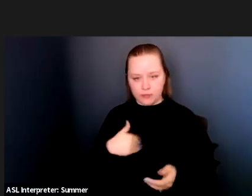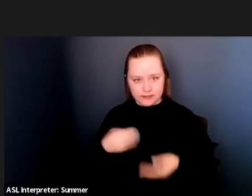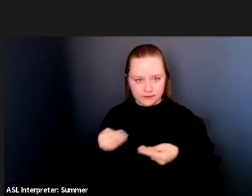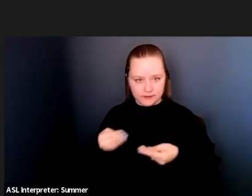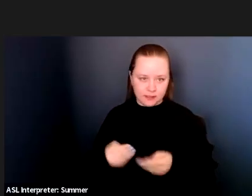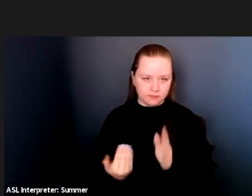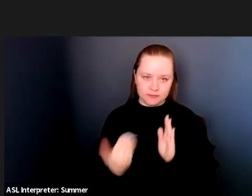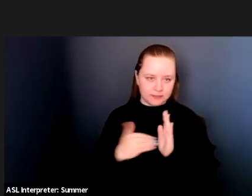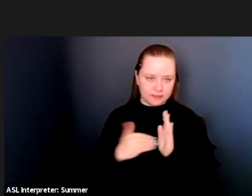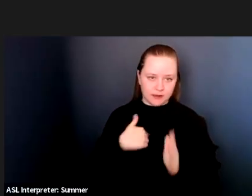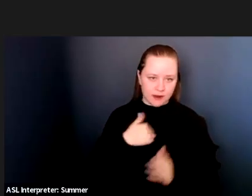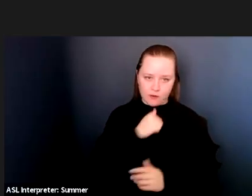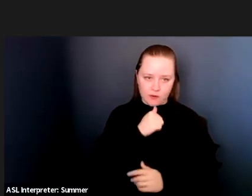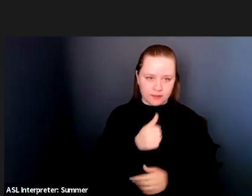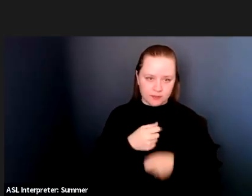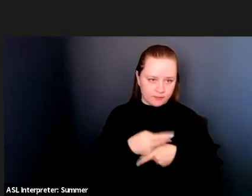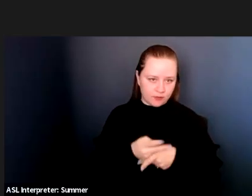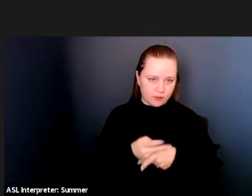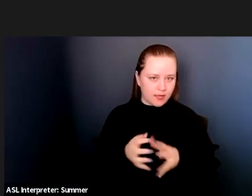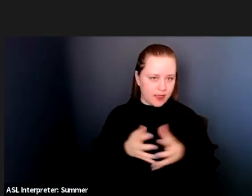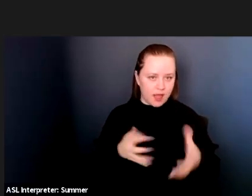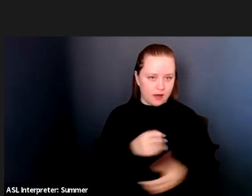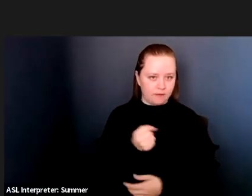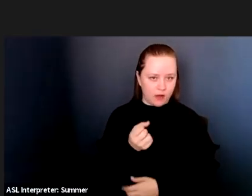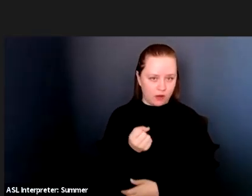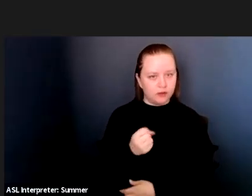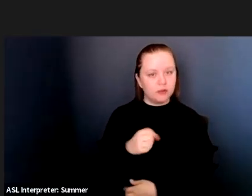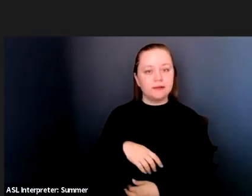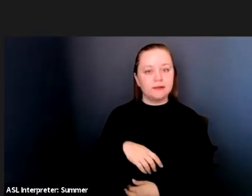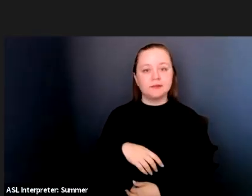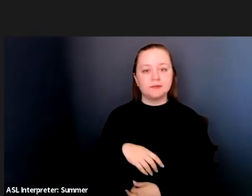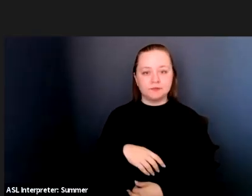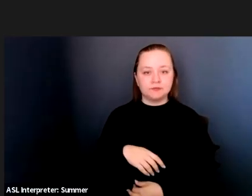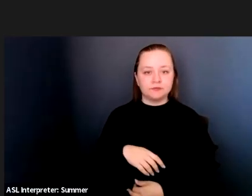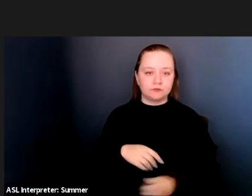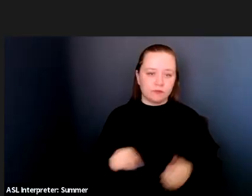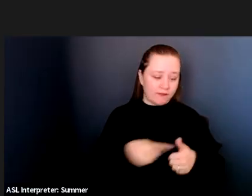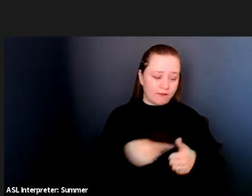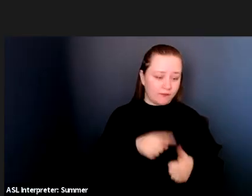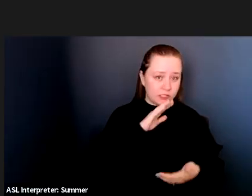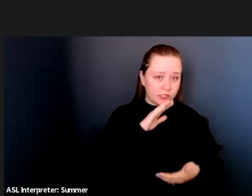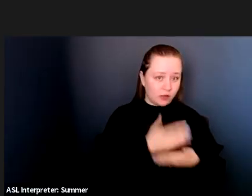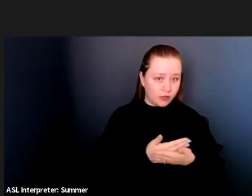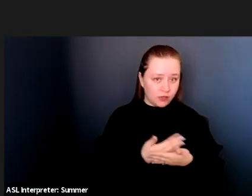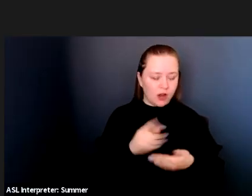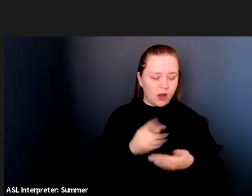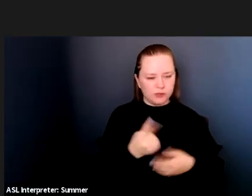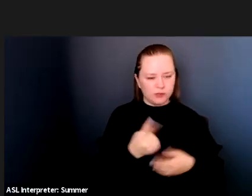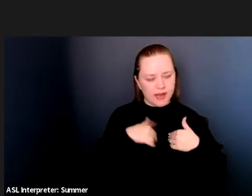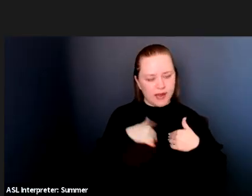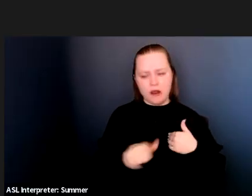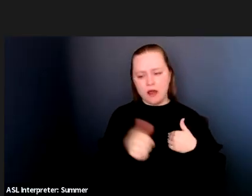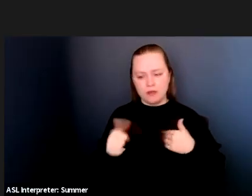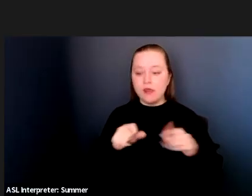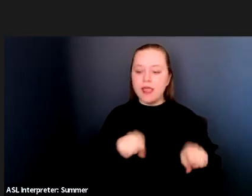had a baby here was my first daughter, I only had other able bodied parents to ask questions of.